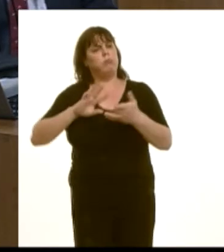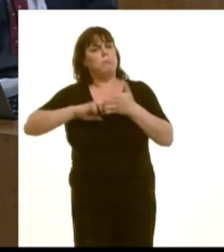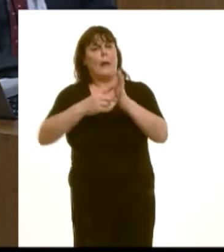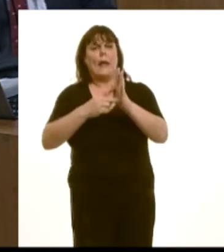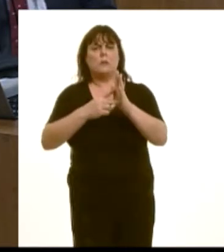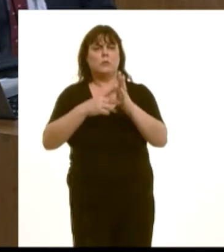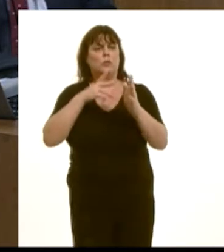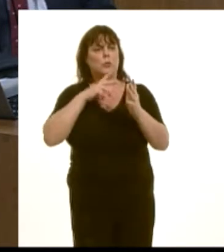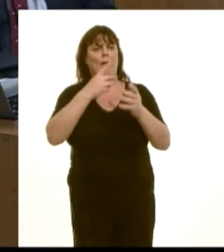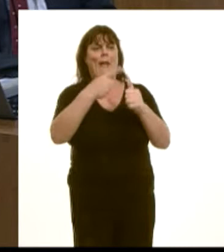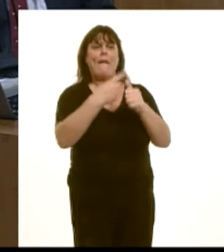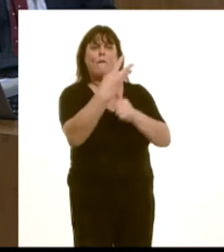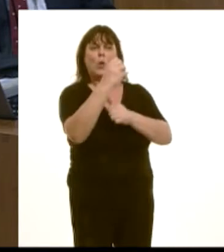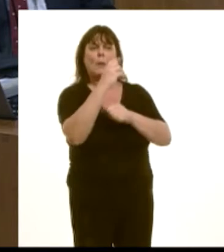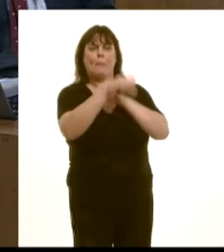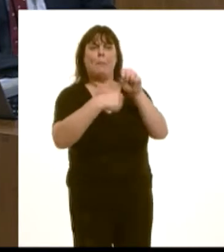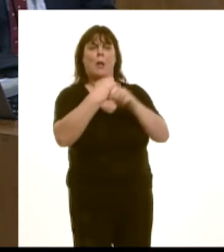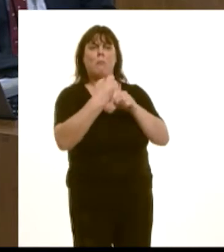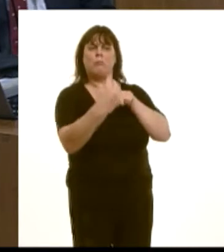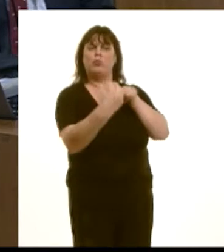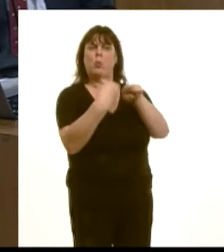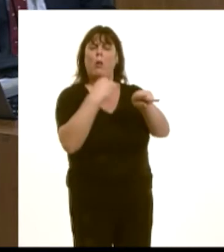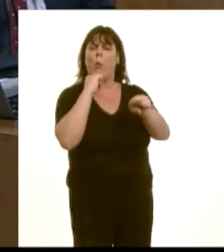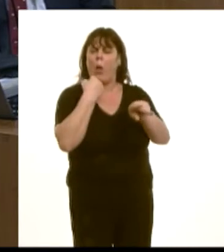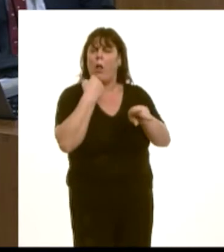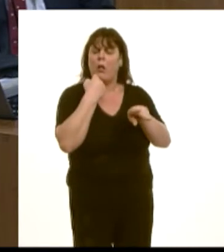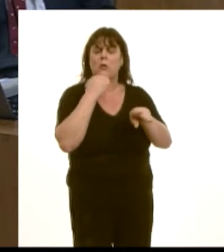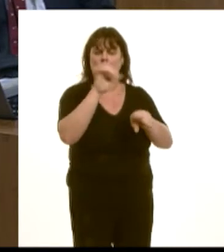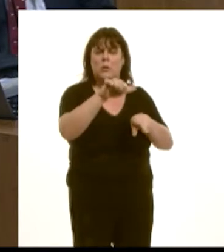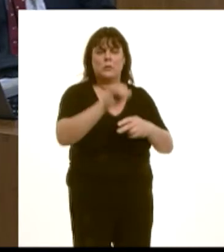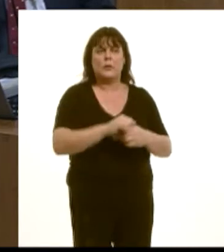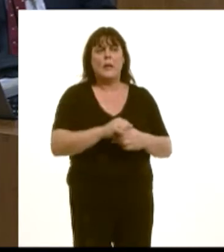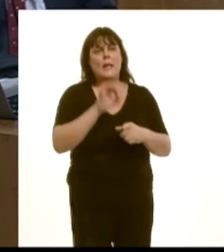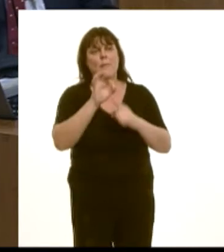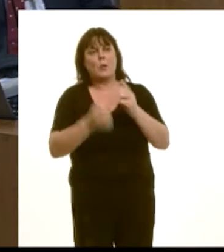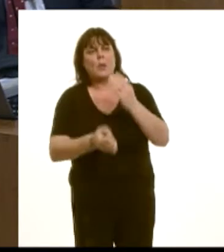of the A40. This is in response, partially, to what has happened at Murco. However, whatever